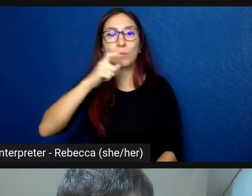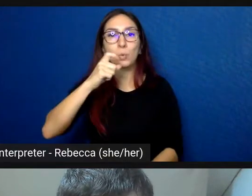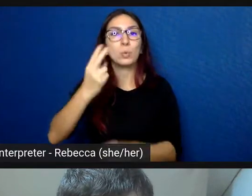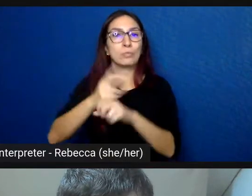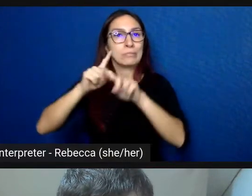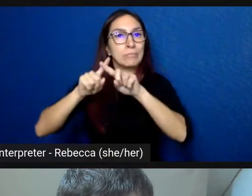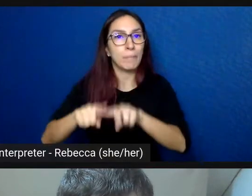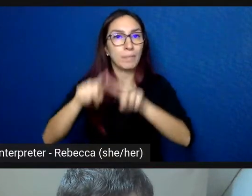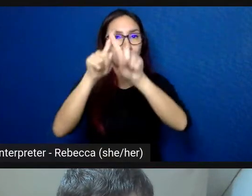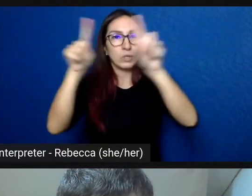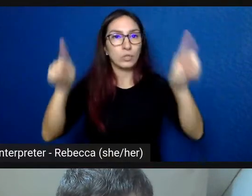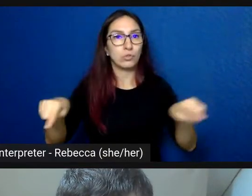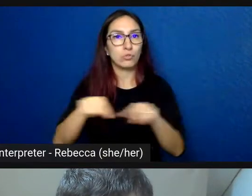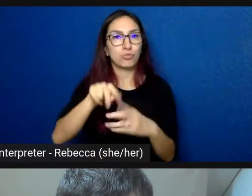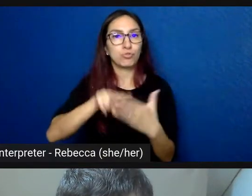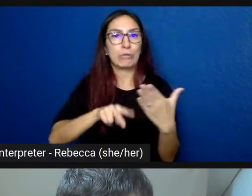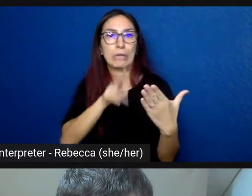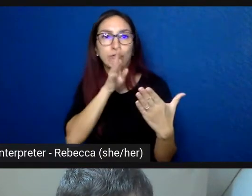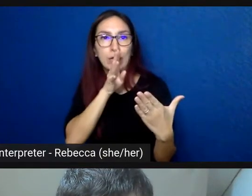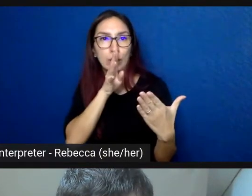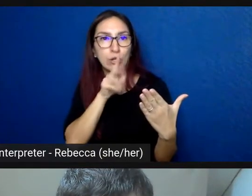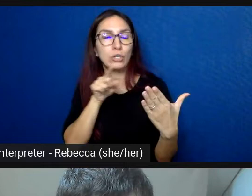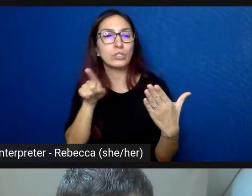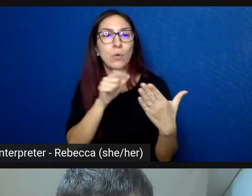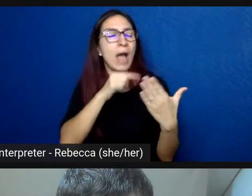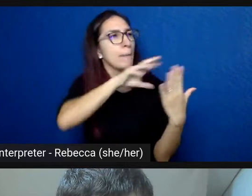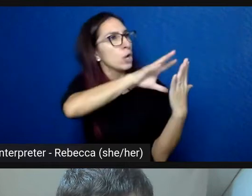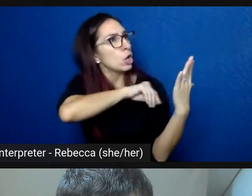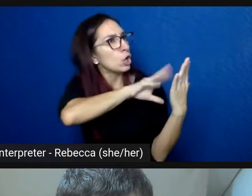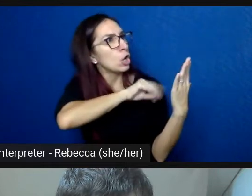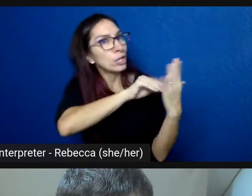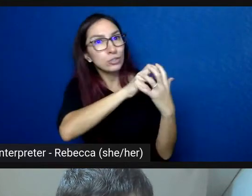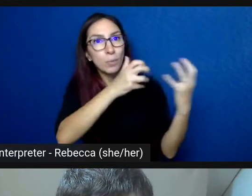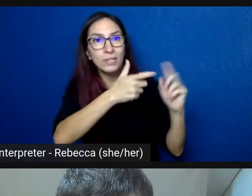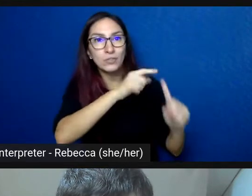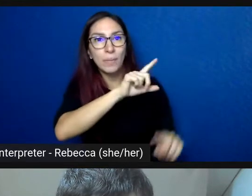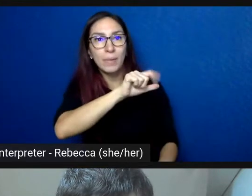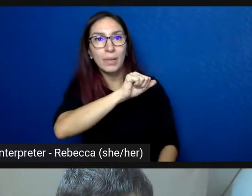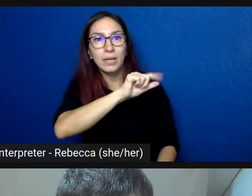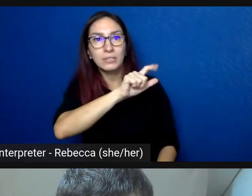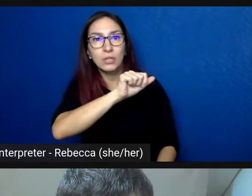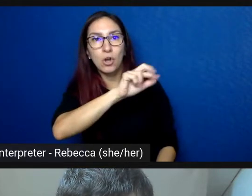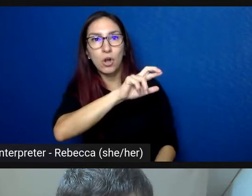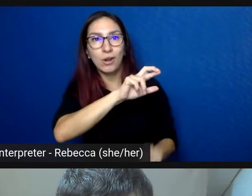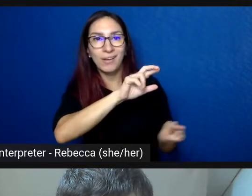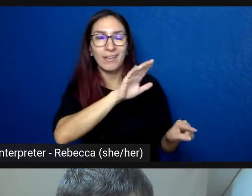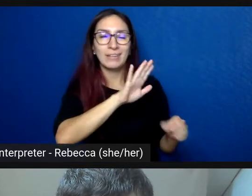I am learning so much from Lazar and the experience is really interesting in so many ways.